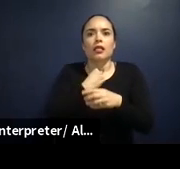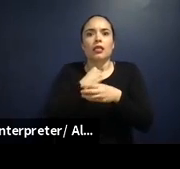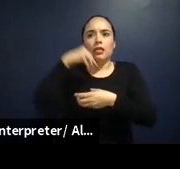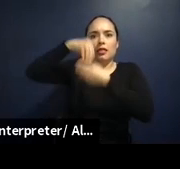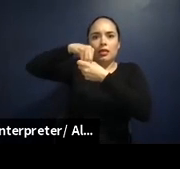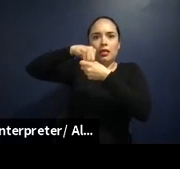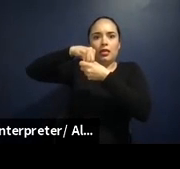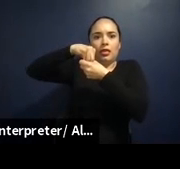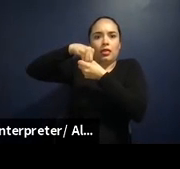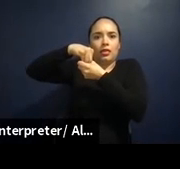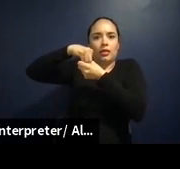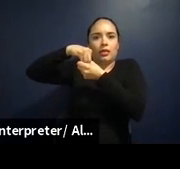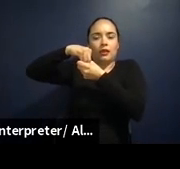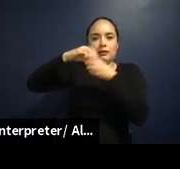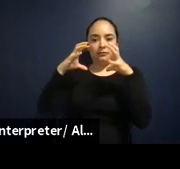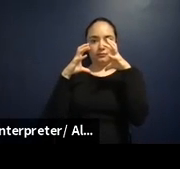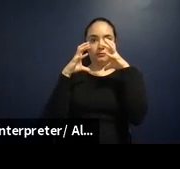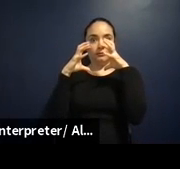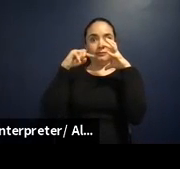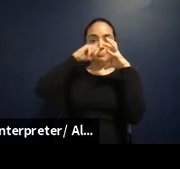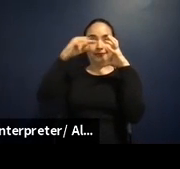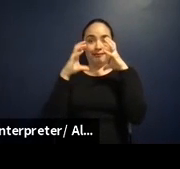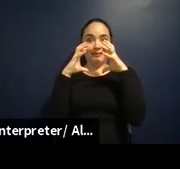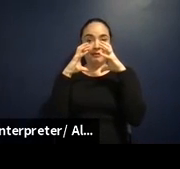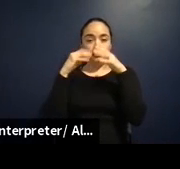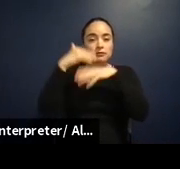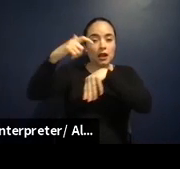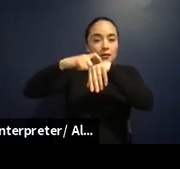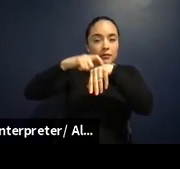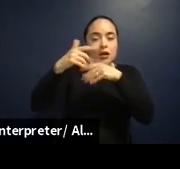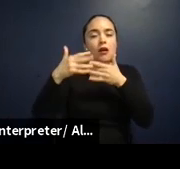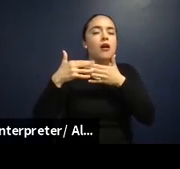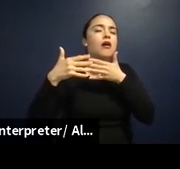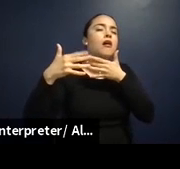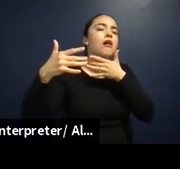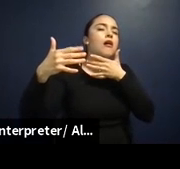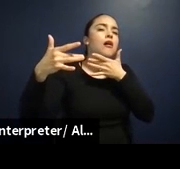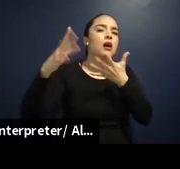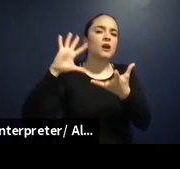elements present, they can actually form these beautiful crystals. So that's a picture from the